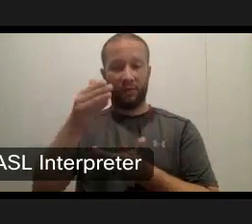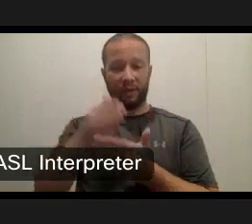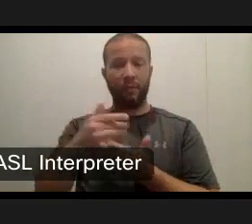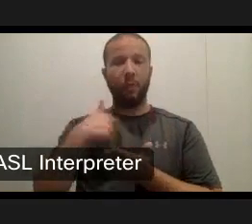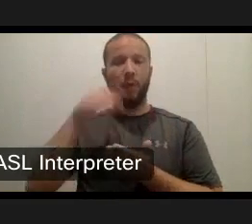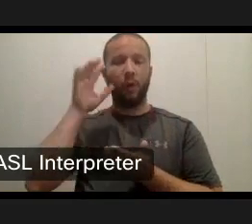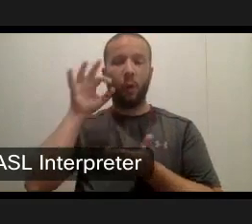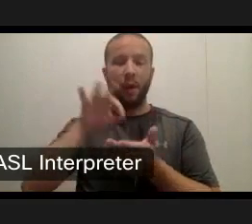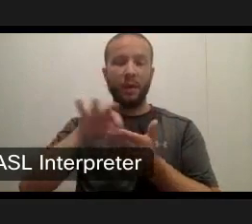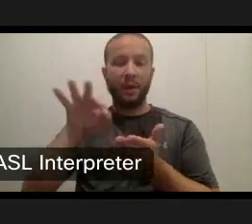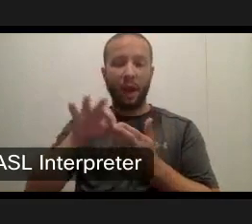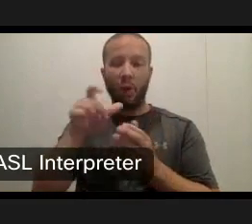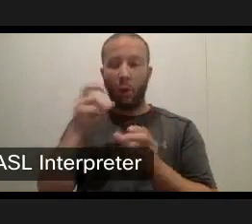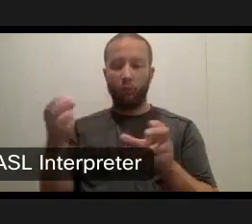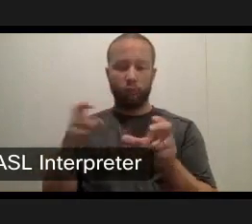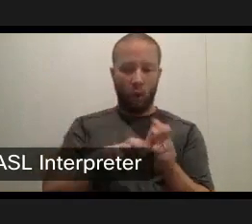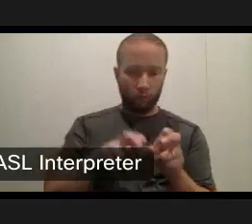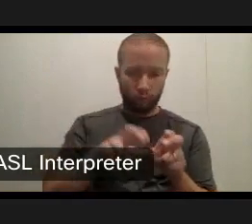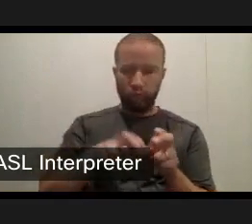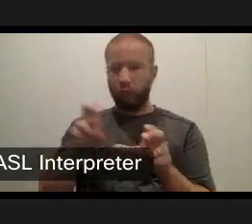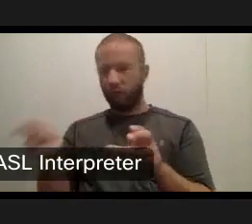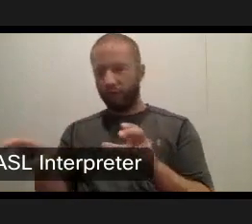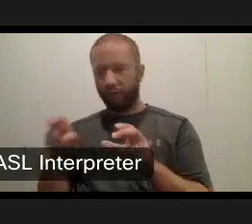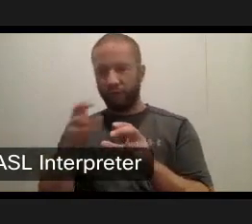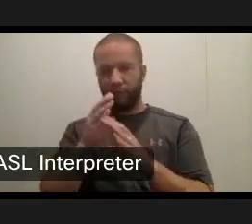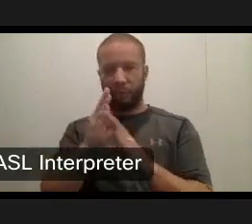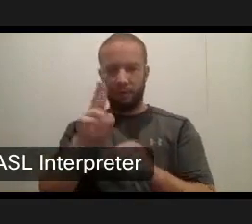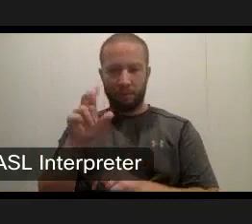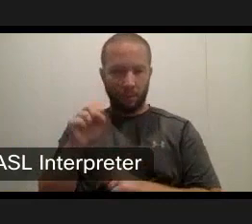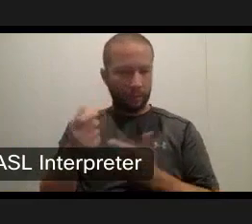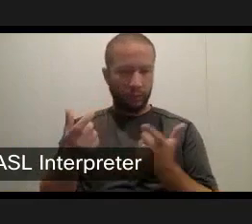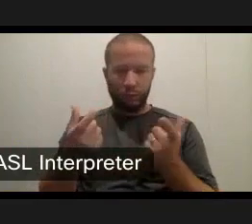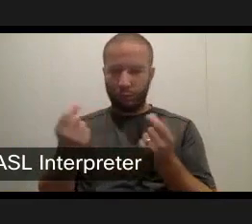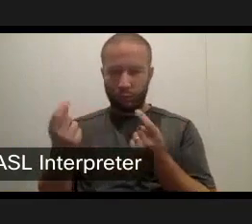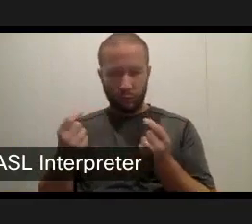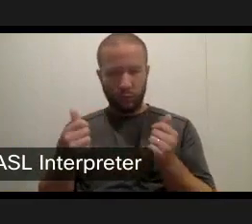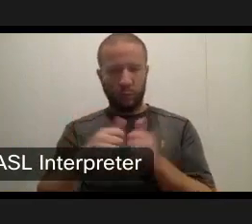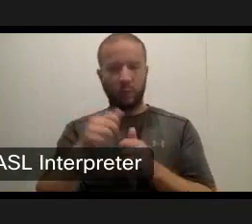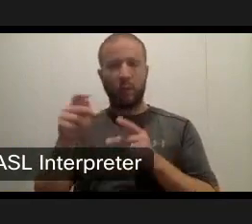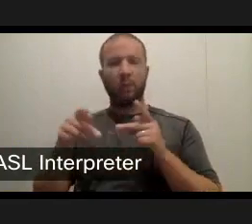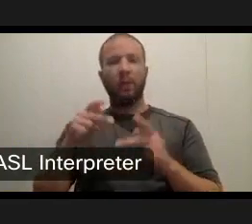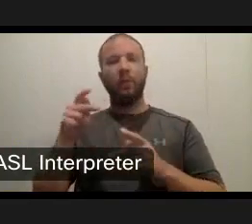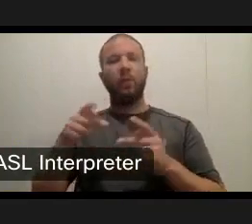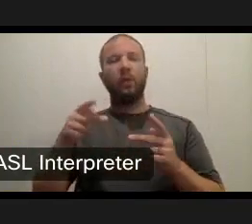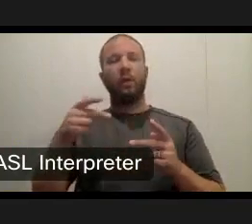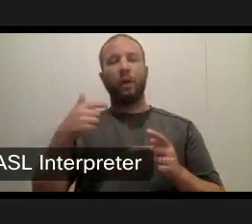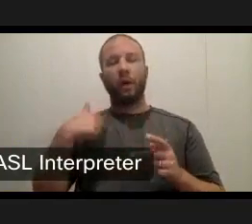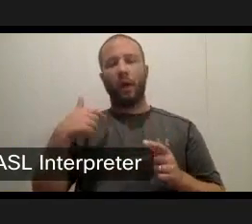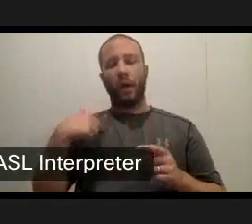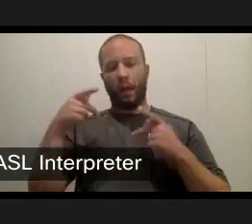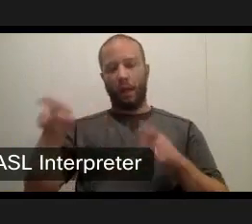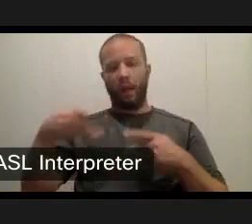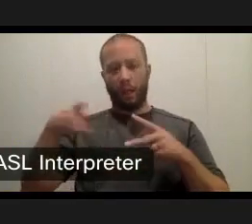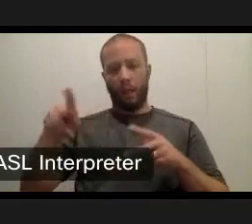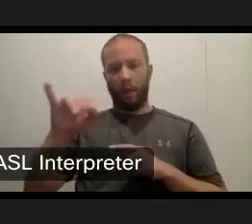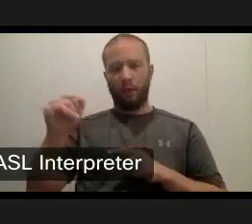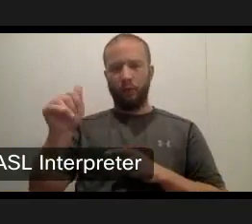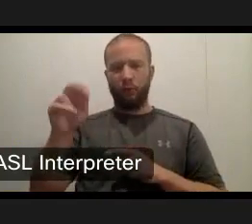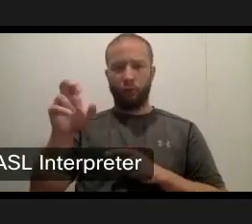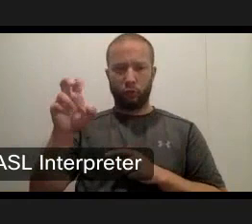track boardings and the boardings um I'll let Jared speak to this but that will influence